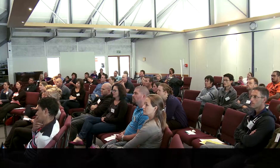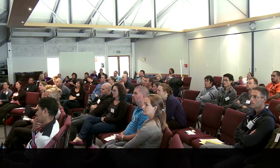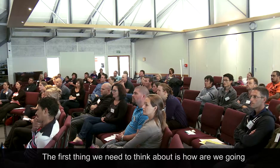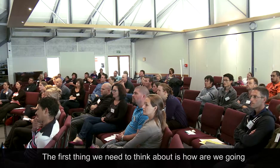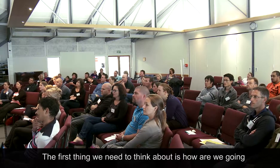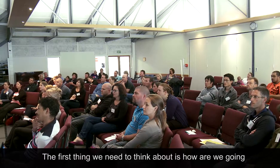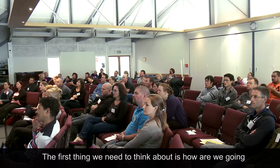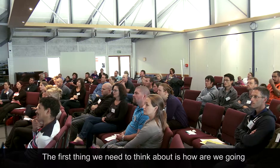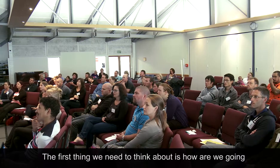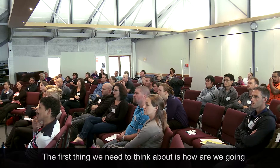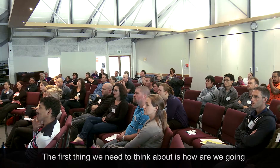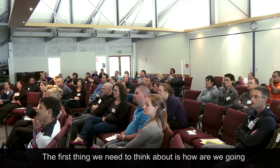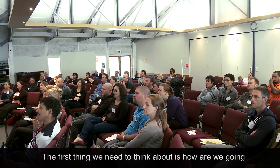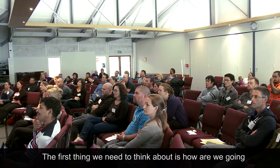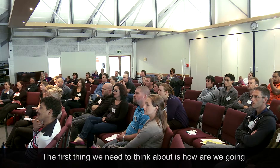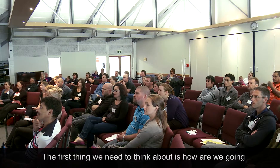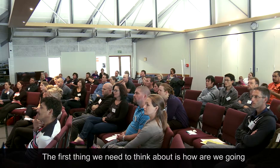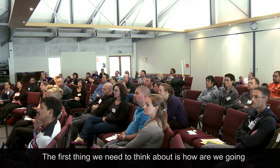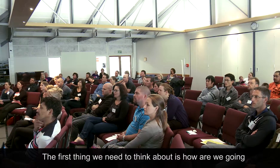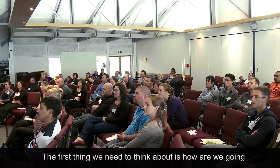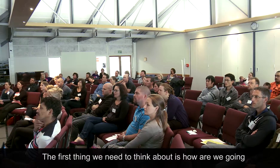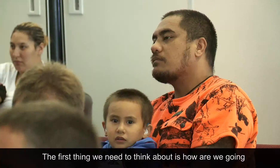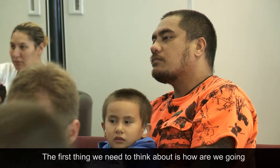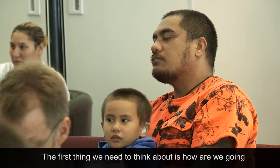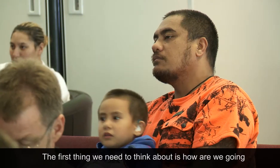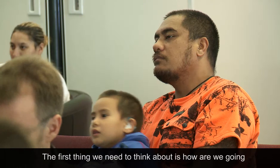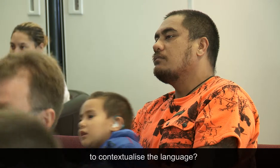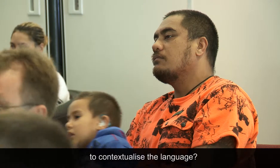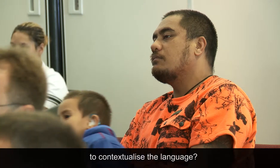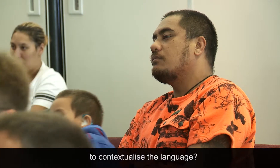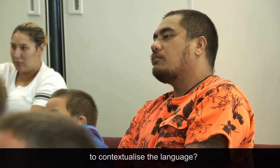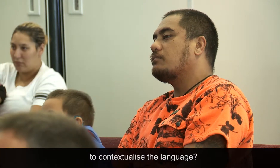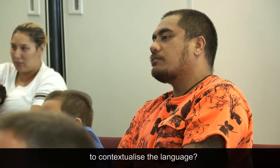Elizabeth: The first thing we need to think about is how are we going to contextualize